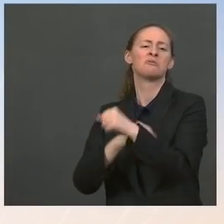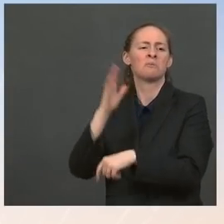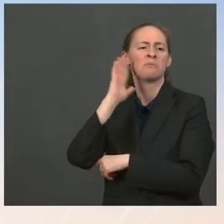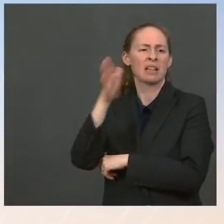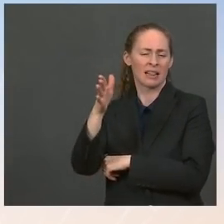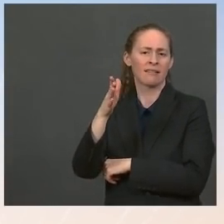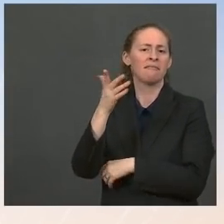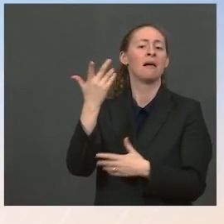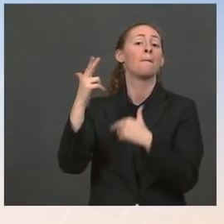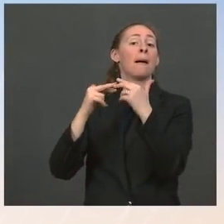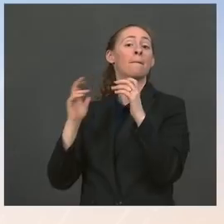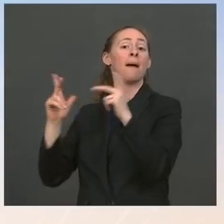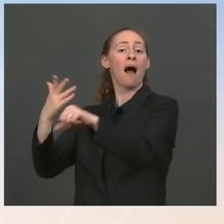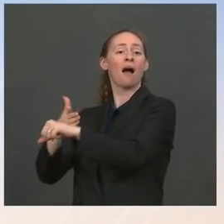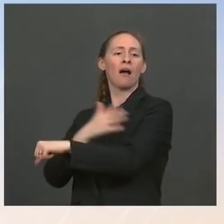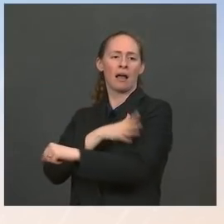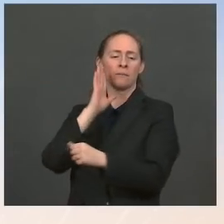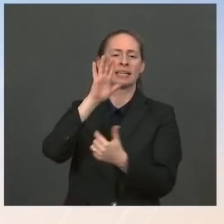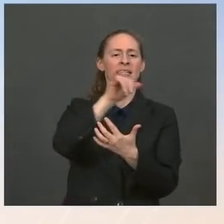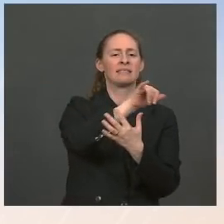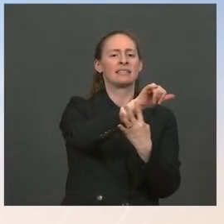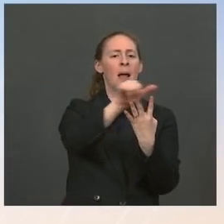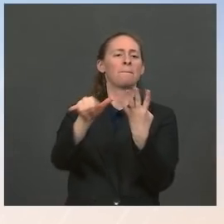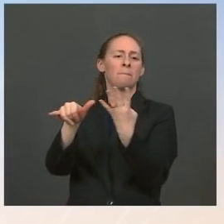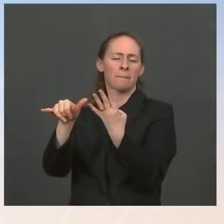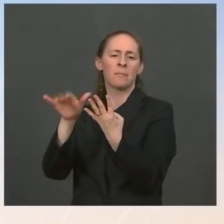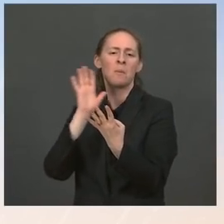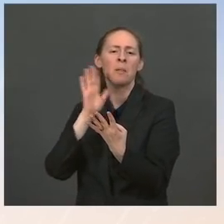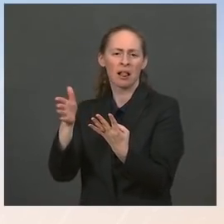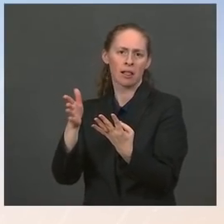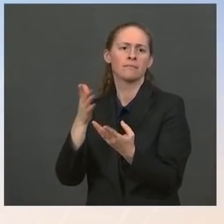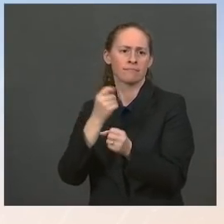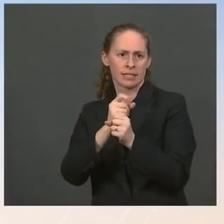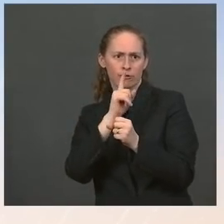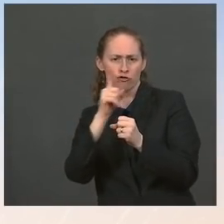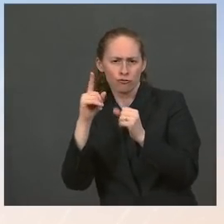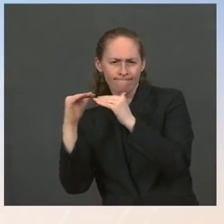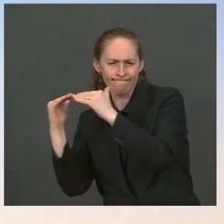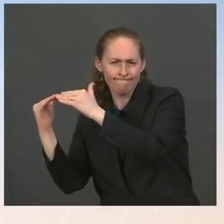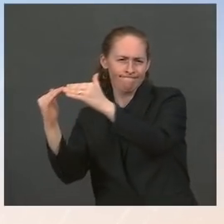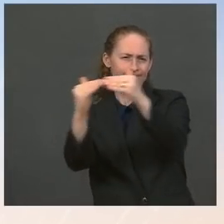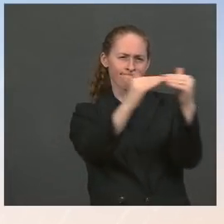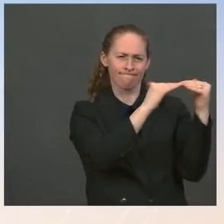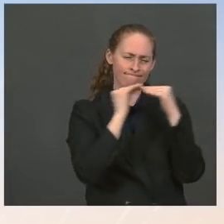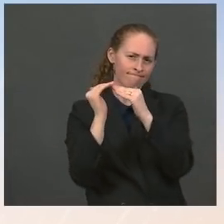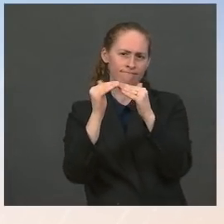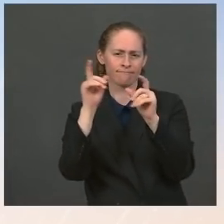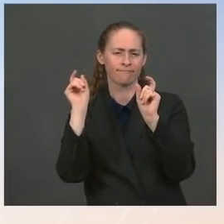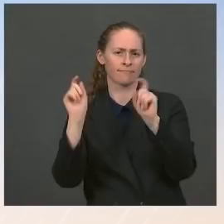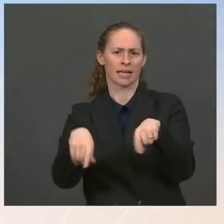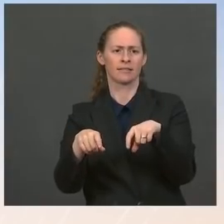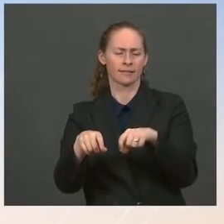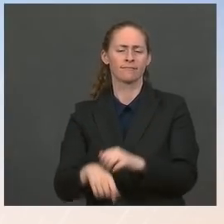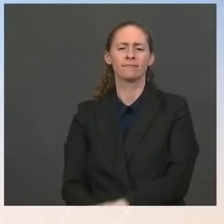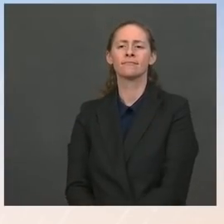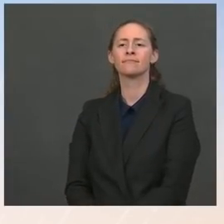And we're going to make sure once the Build Back Better Act is passed, that it -- we see that -- that equity at the center of everything that we do. The Press: And concerning the jobs numbers?